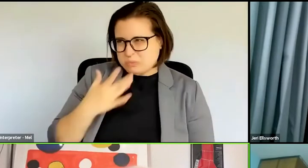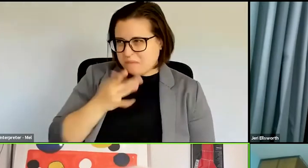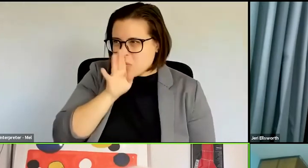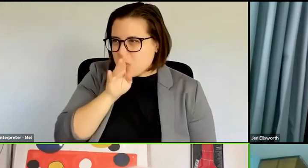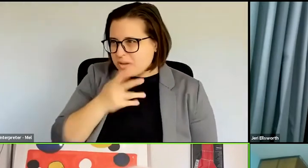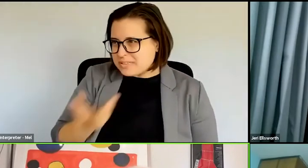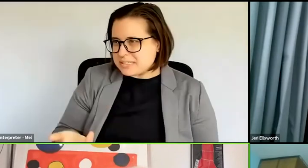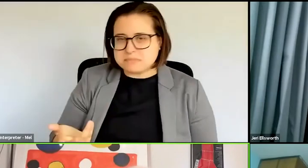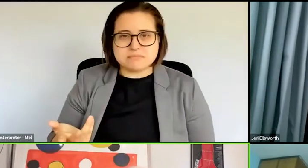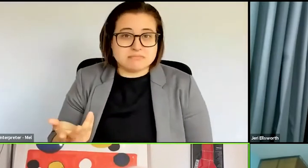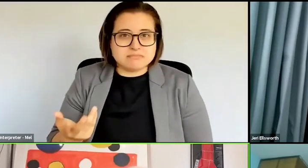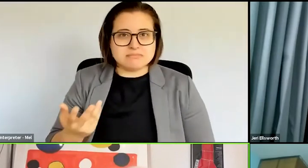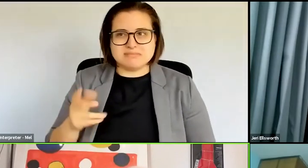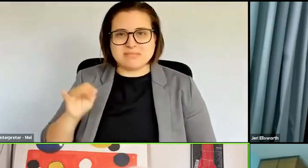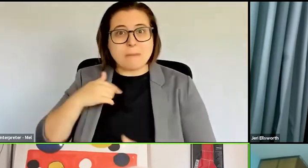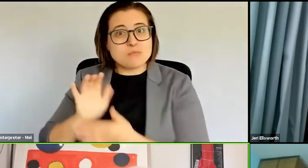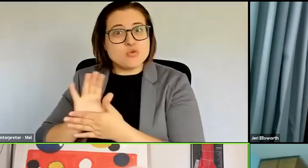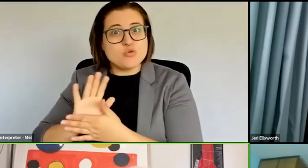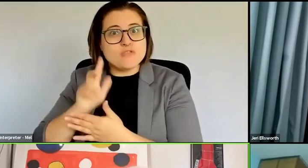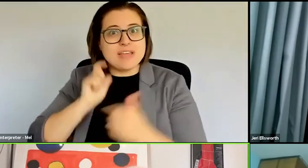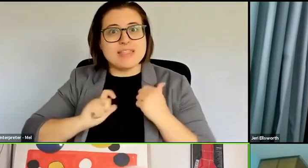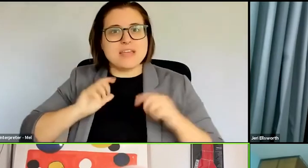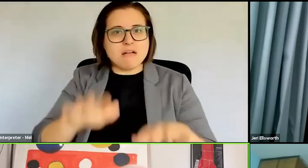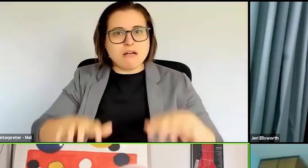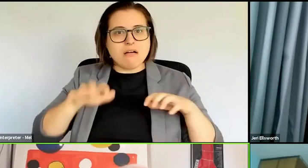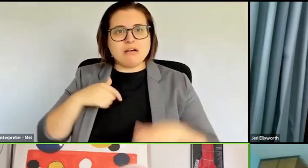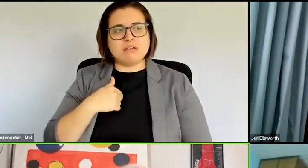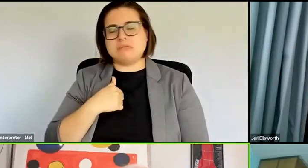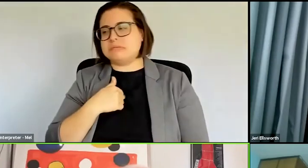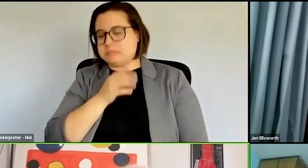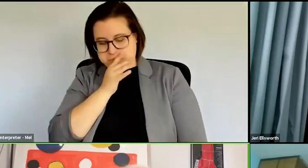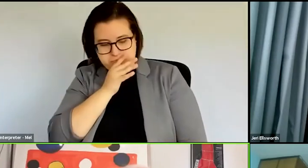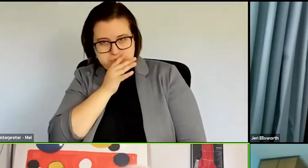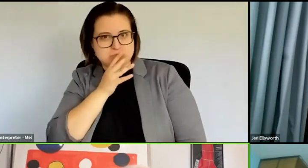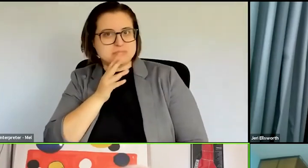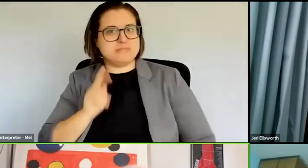is well if I'm in a movie theater using voice is probably not appreciated by the people around me,